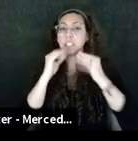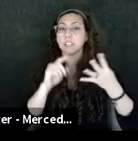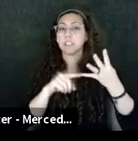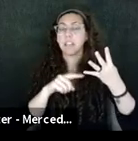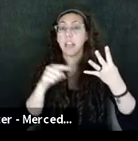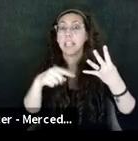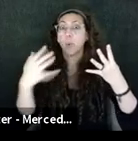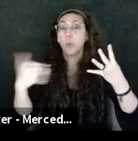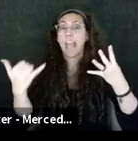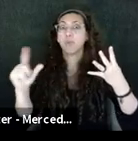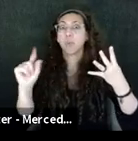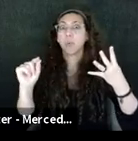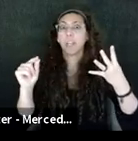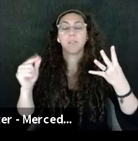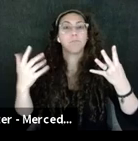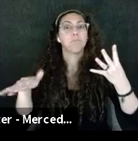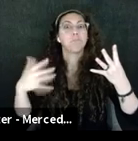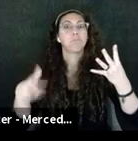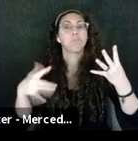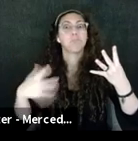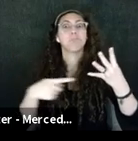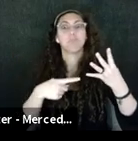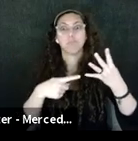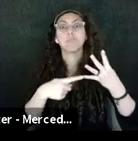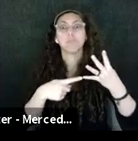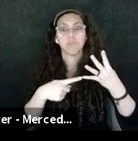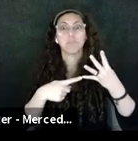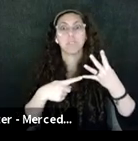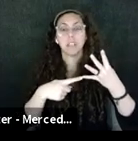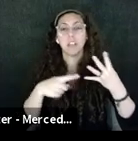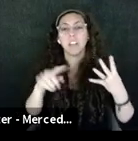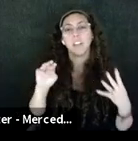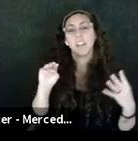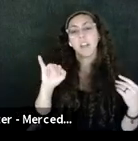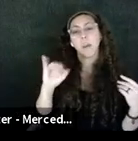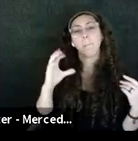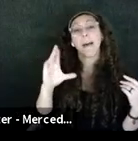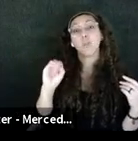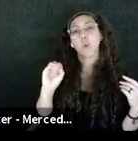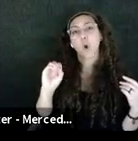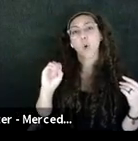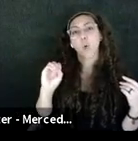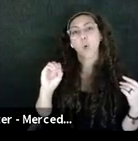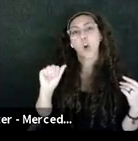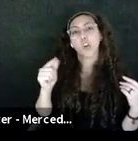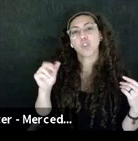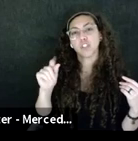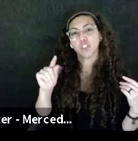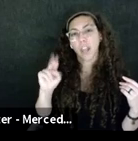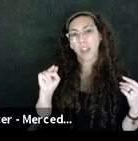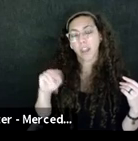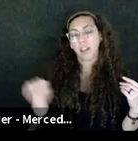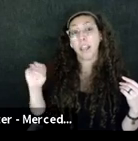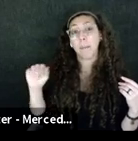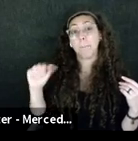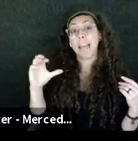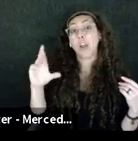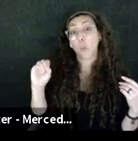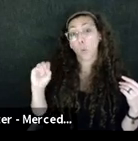Jason Williams: Same kind of thing, when we experience micro aggressions and macro aggressions and racism and bias.